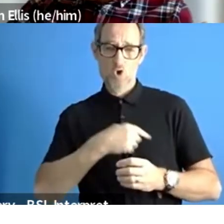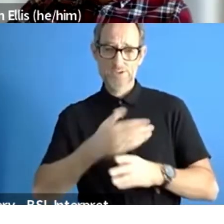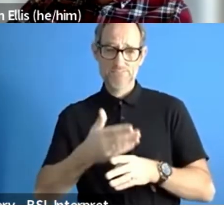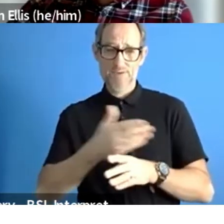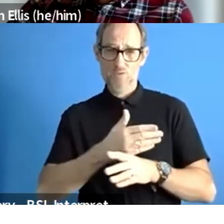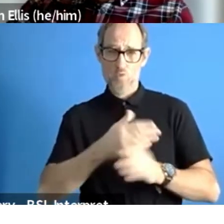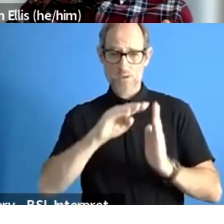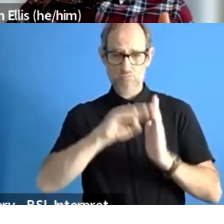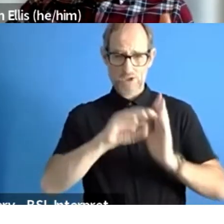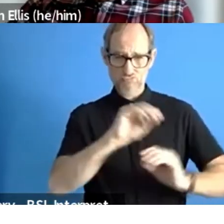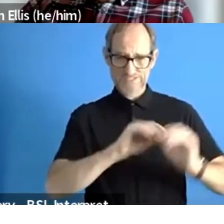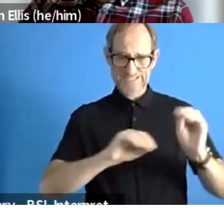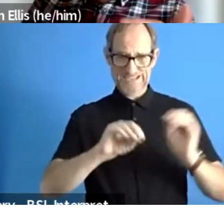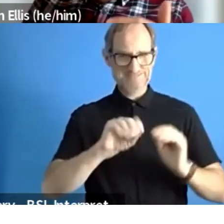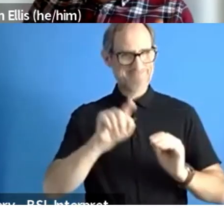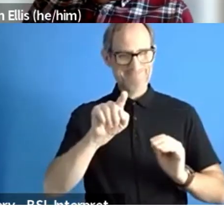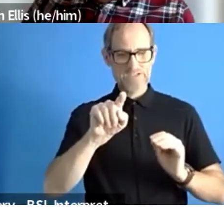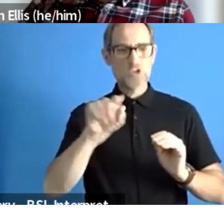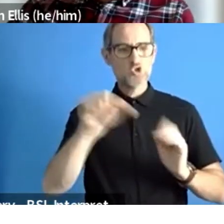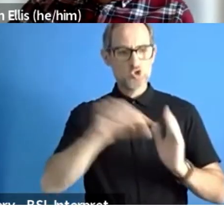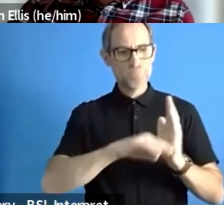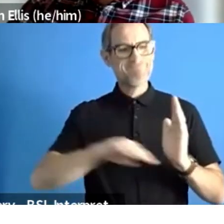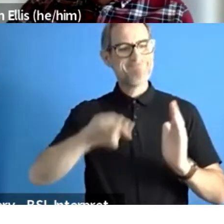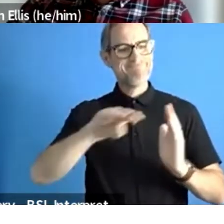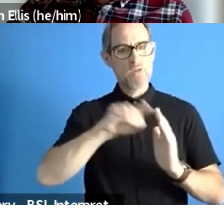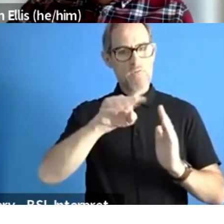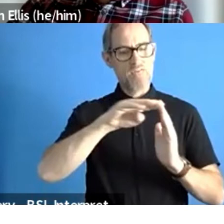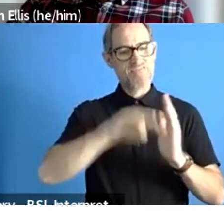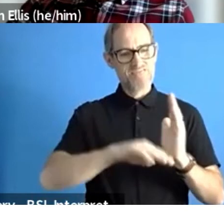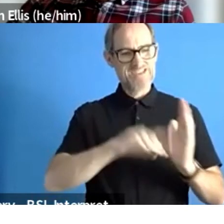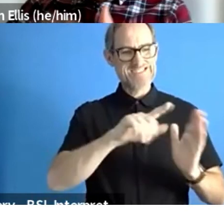prioritise this highly but Citizens Advice made it a priority for us.